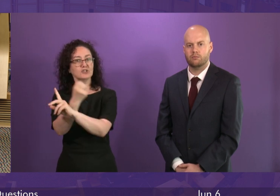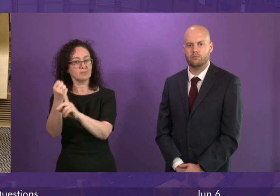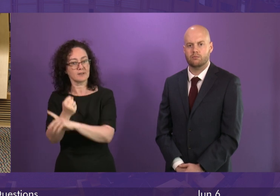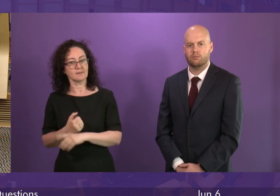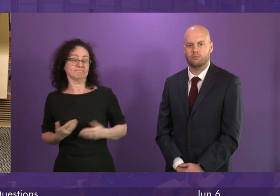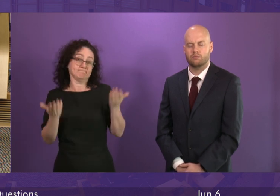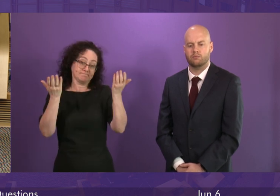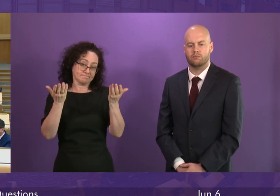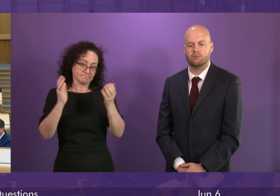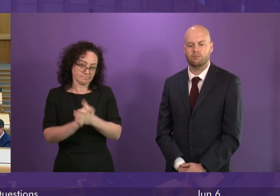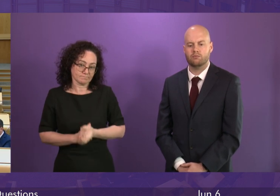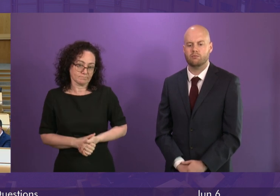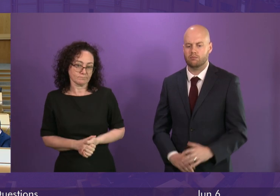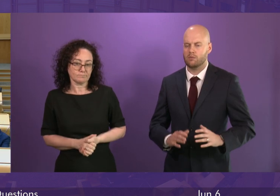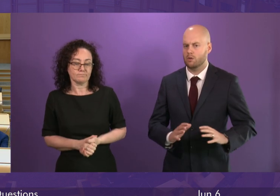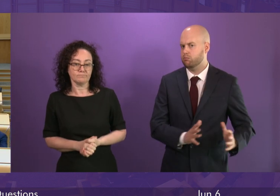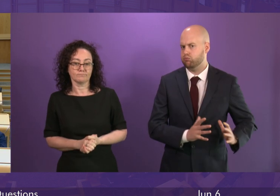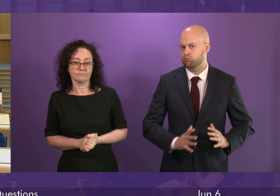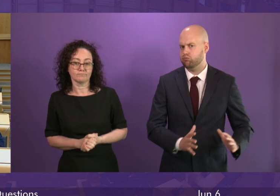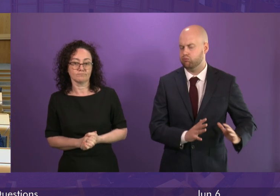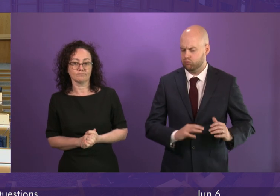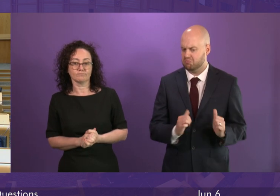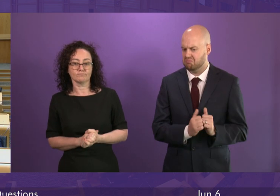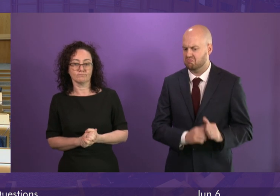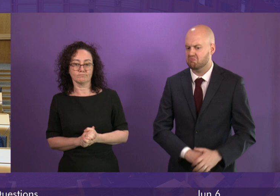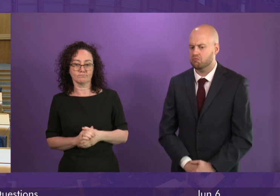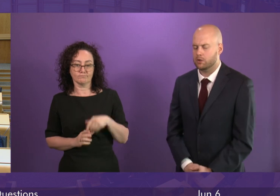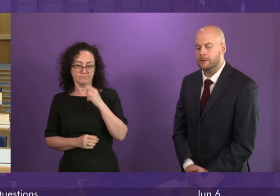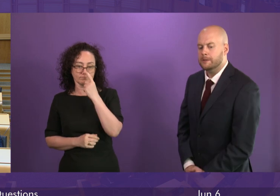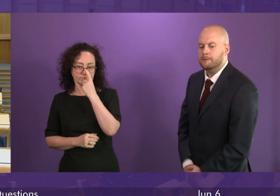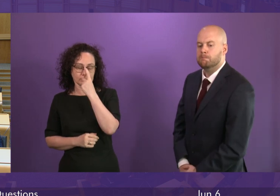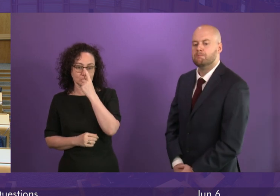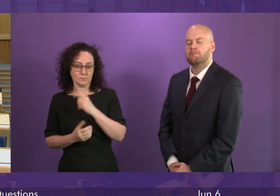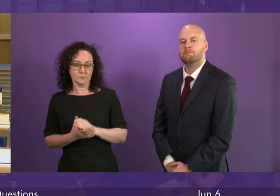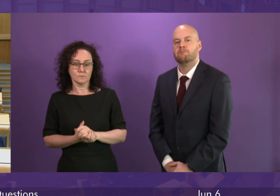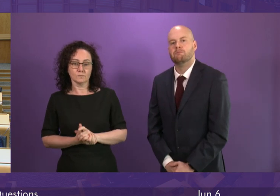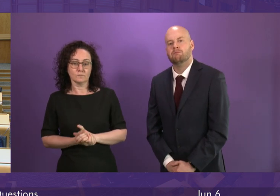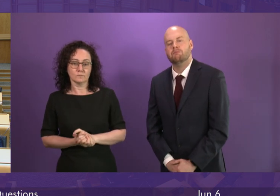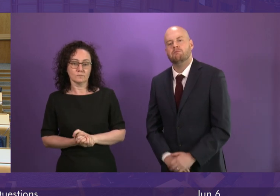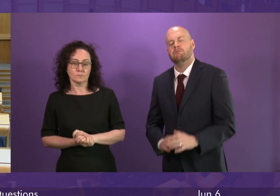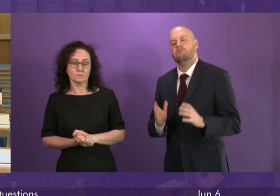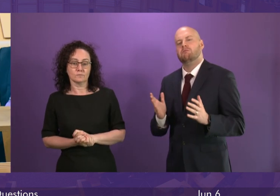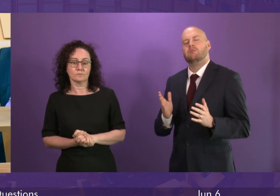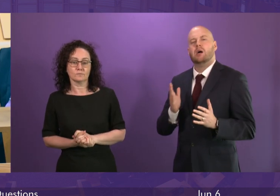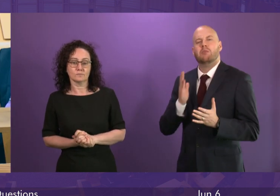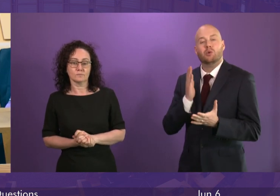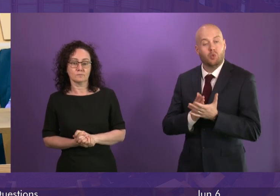of Scotland. Ruth Davidson: I am sure that the schools of Scotland are delighted to hear